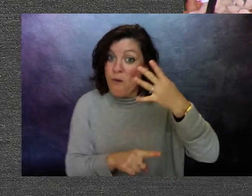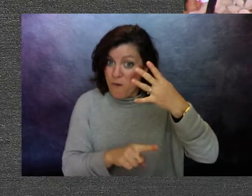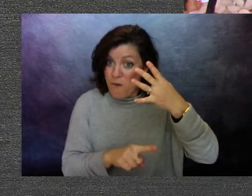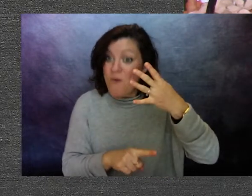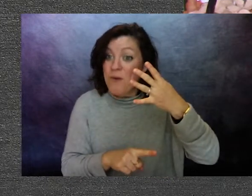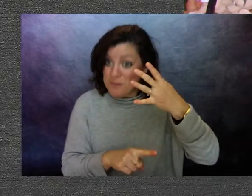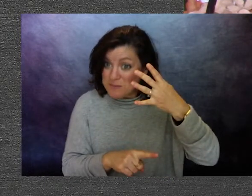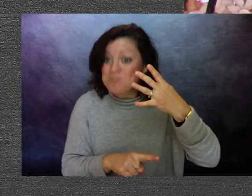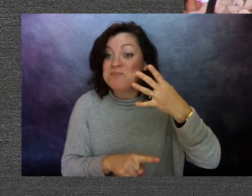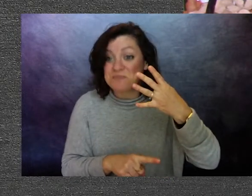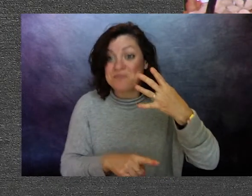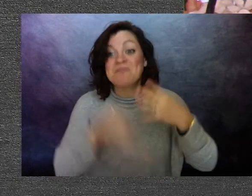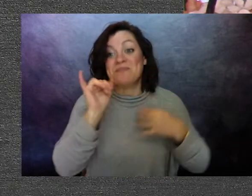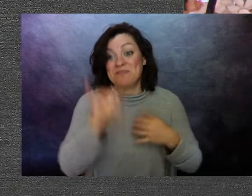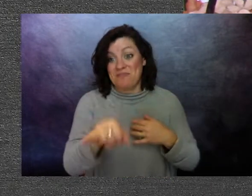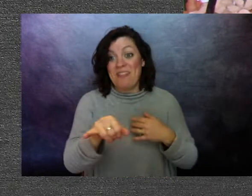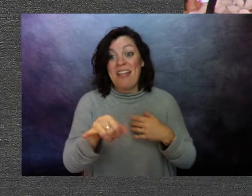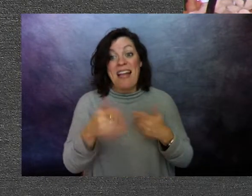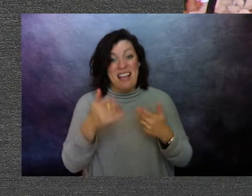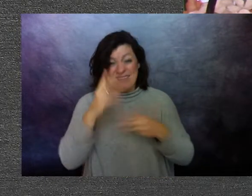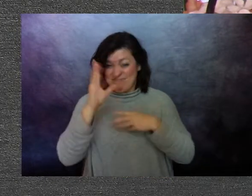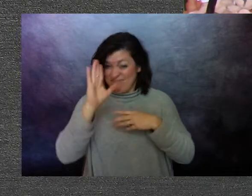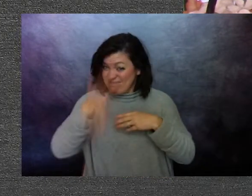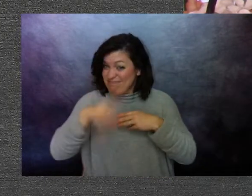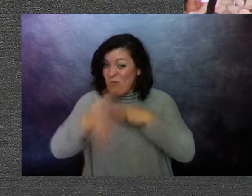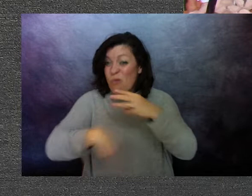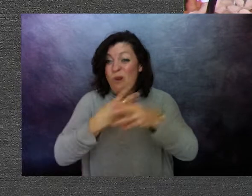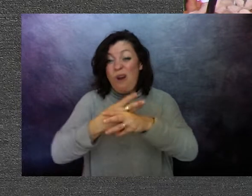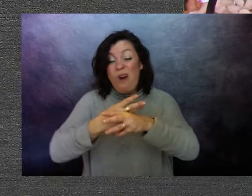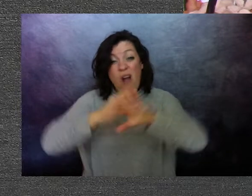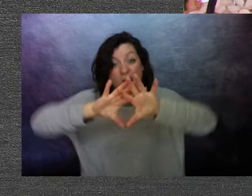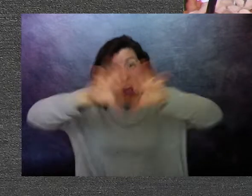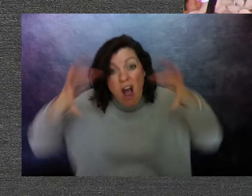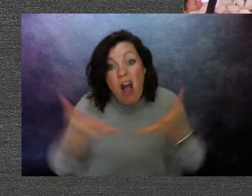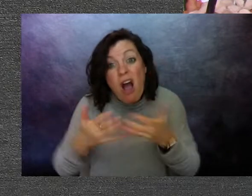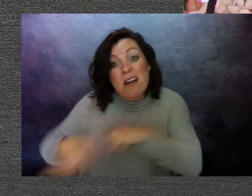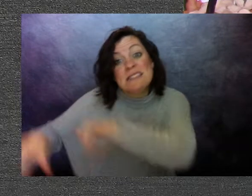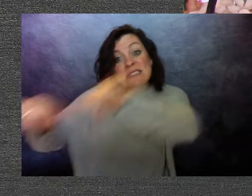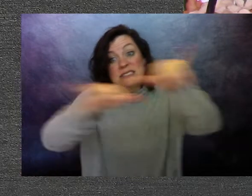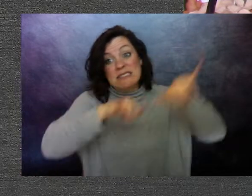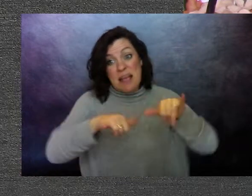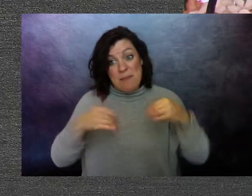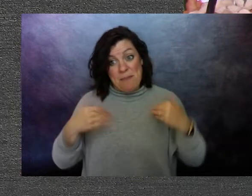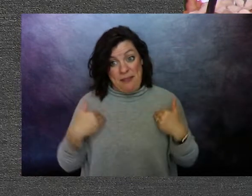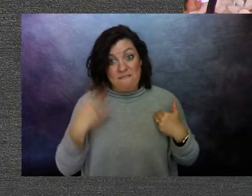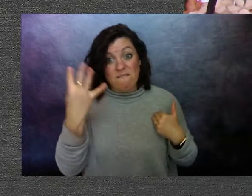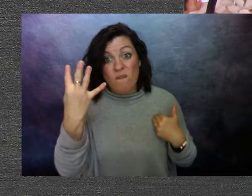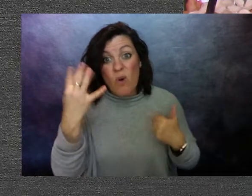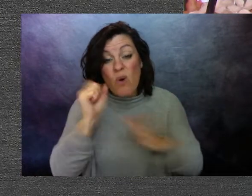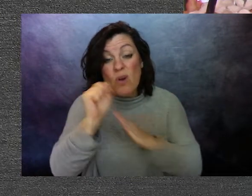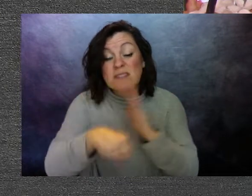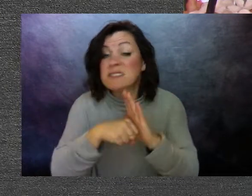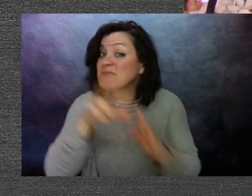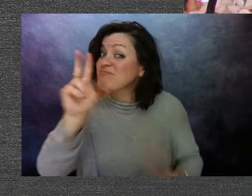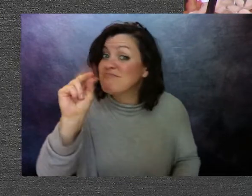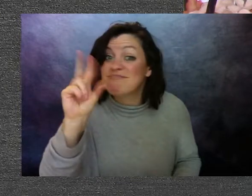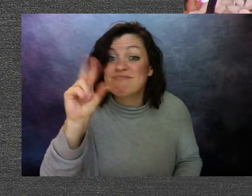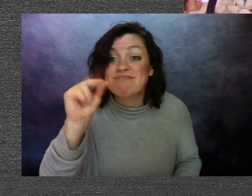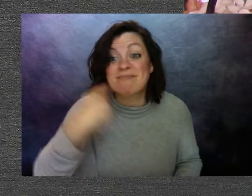Not everywhere in the world are there four seasons. Where we live in Pennsylvania, in Erie PA,